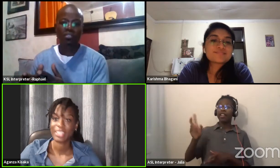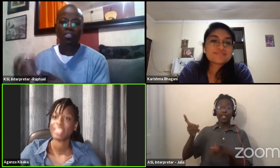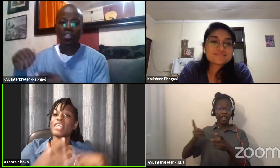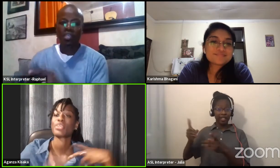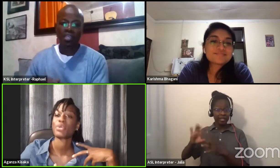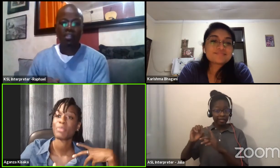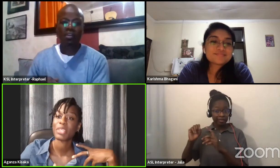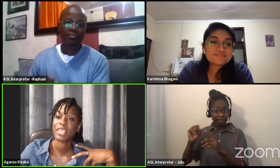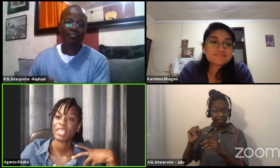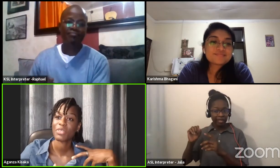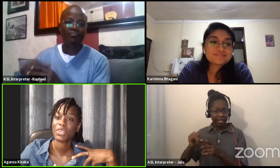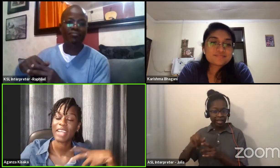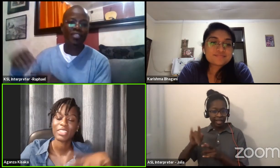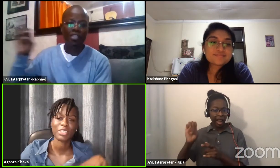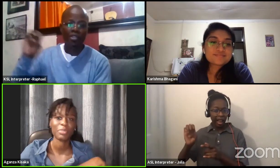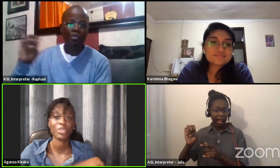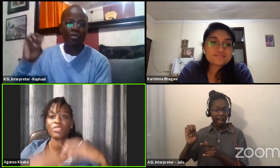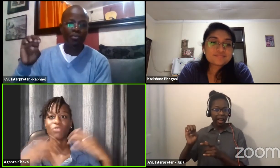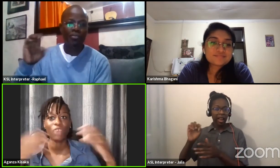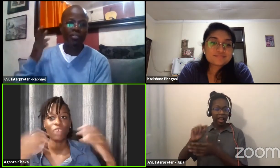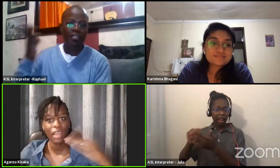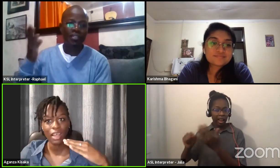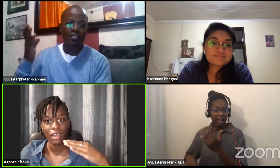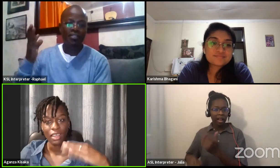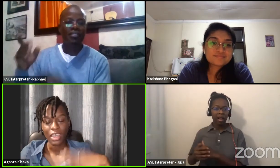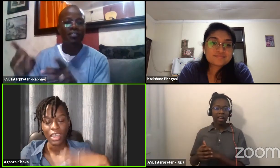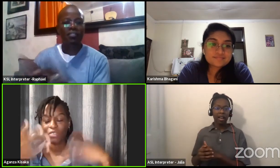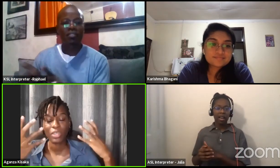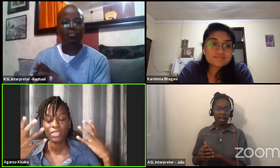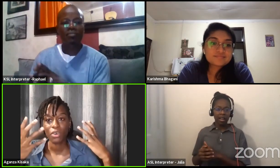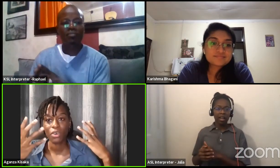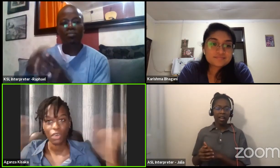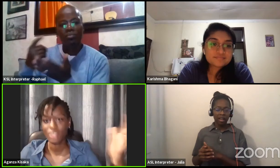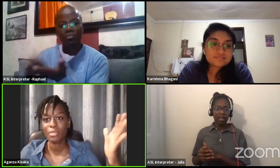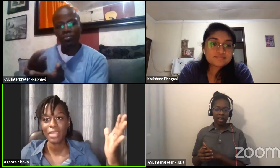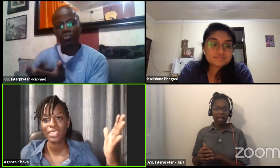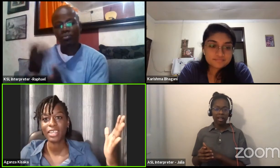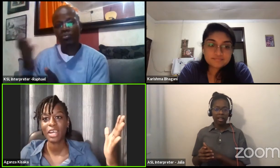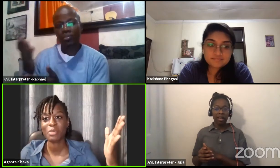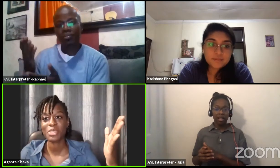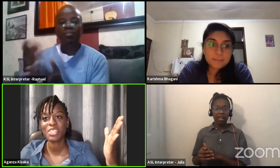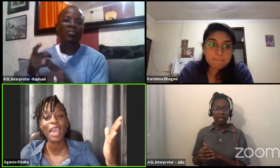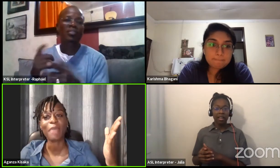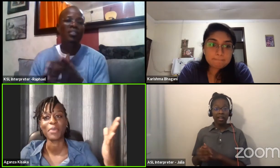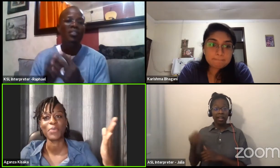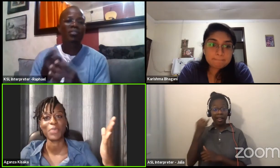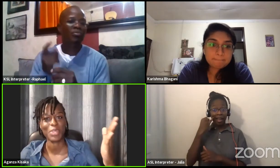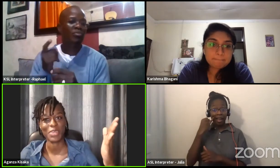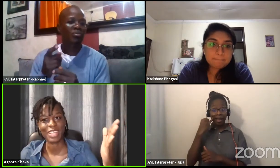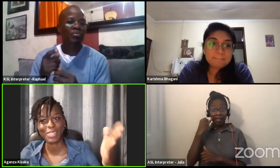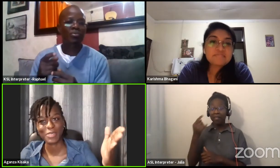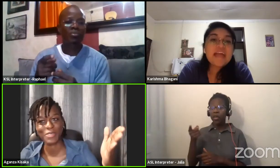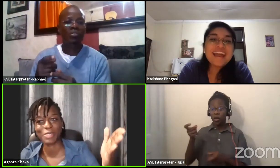This is how you communicate to the actors because voila everyone automatically comes on time when you're in .